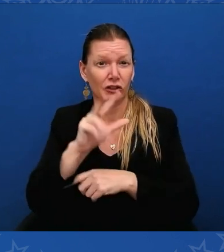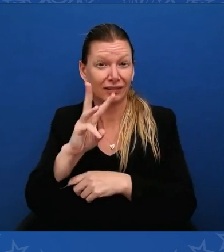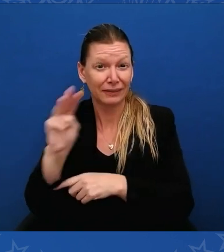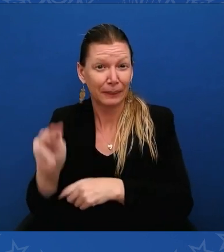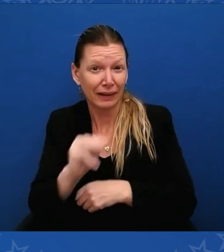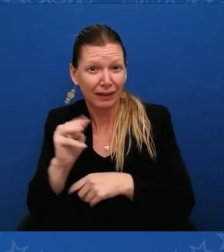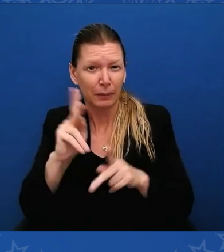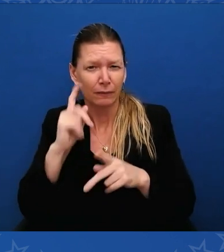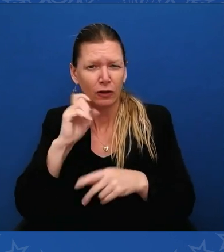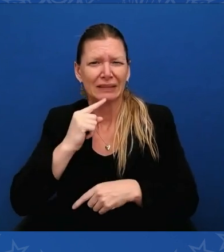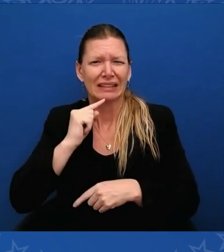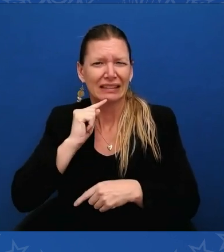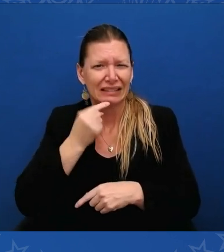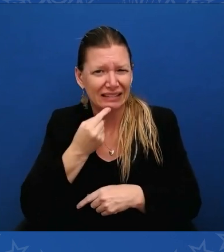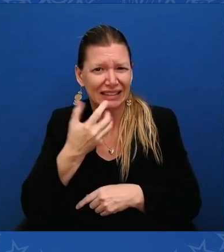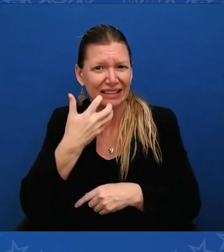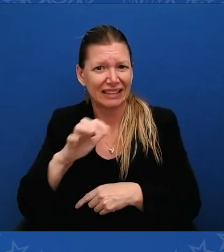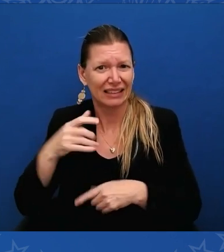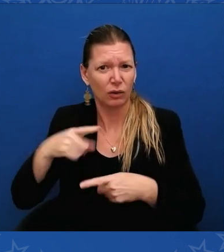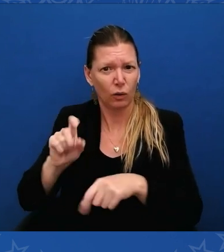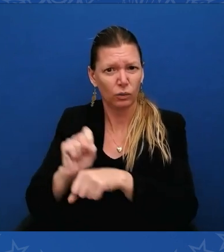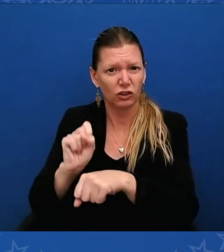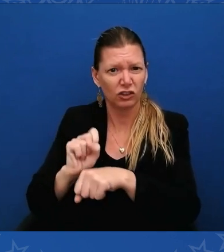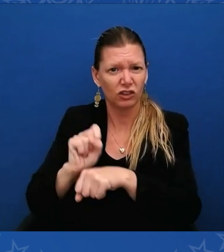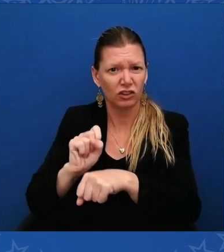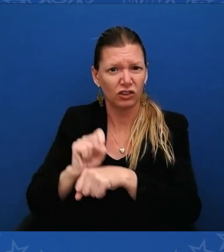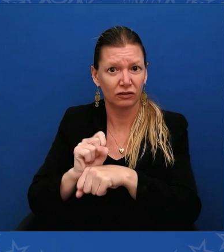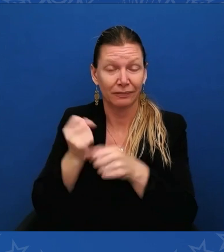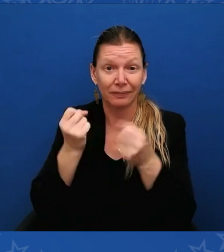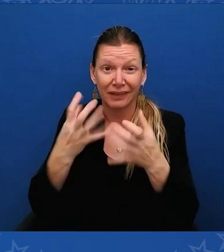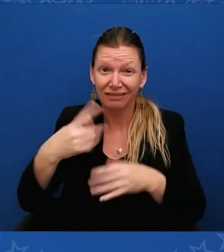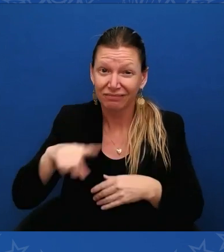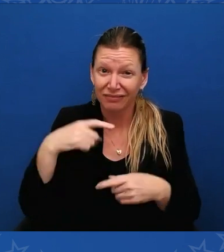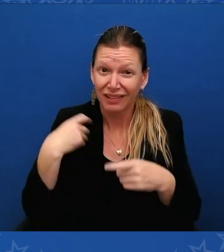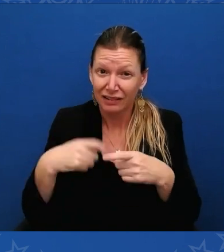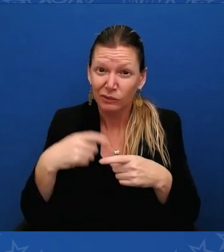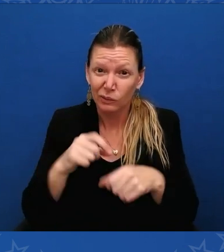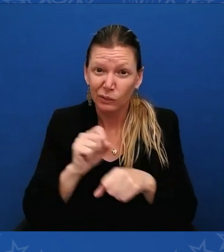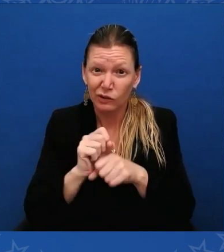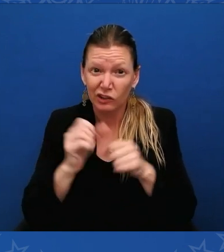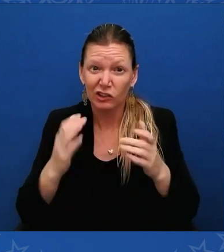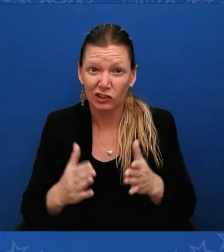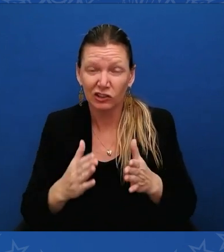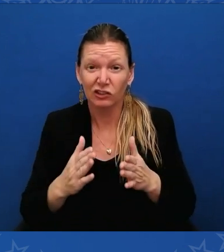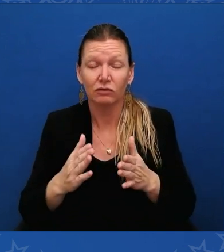I'm also relieving student debt for nearly 5 million borrowers, many of whom are Latinos.